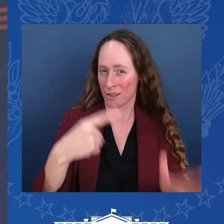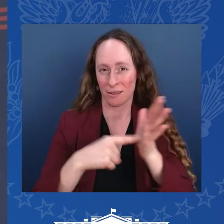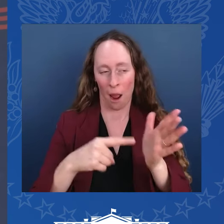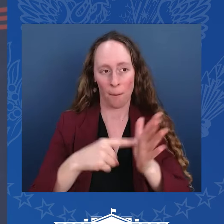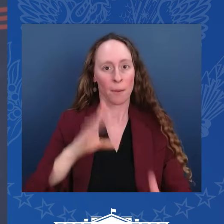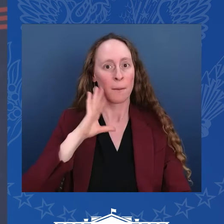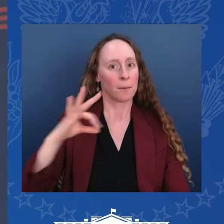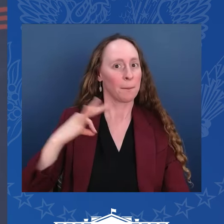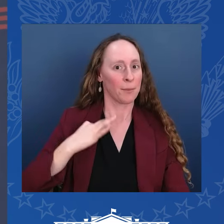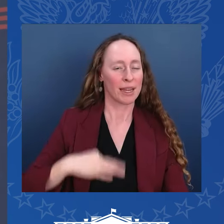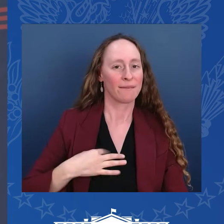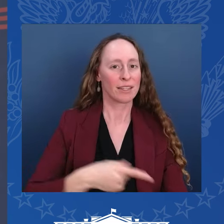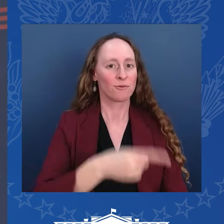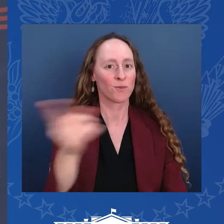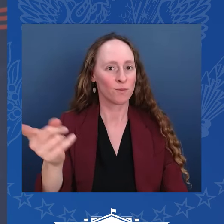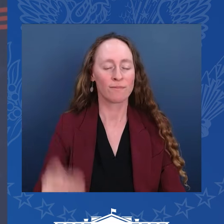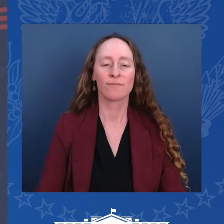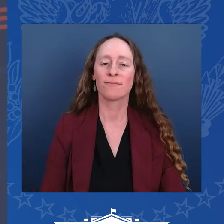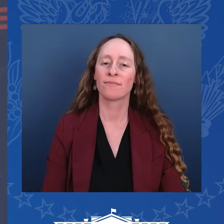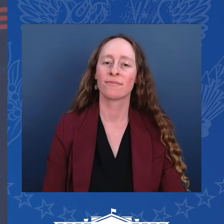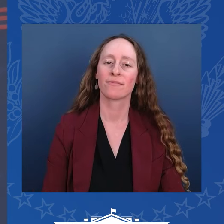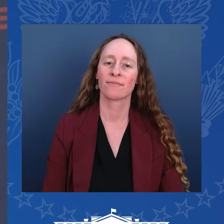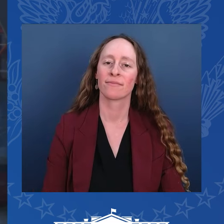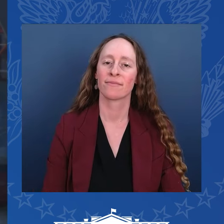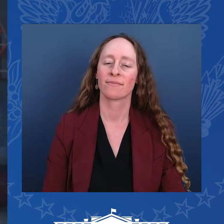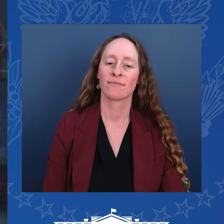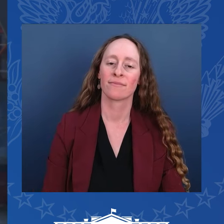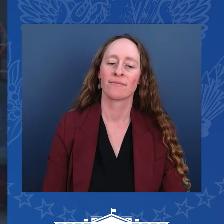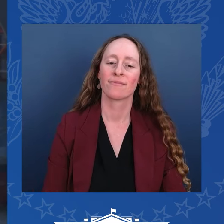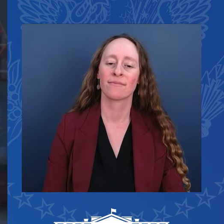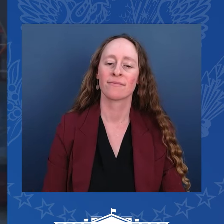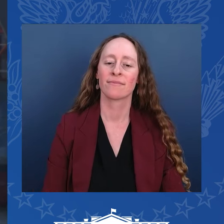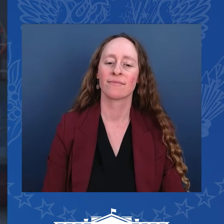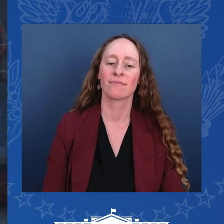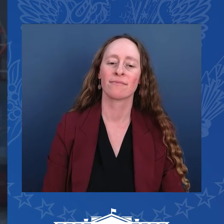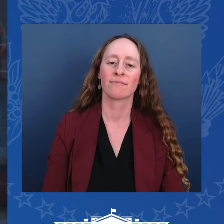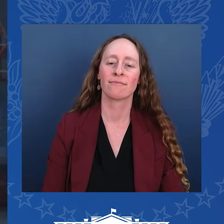It's clear after years of broken promises by the last administration.